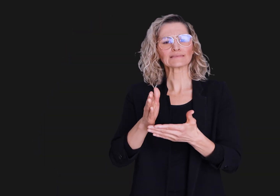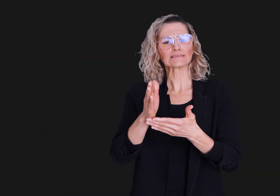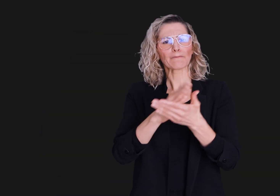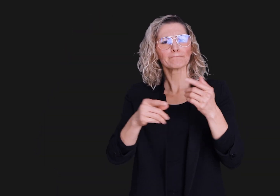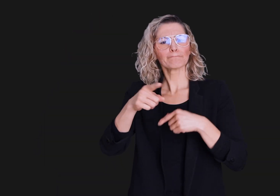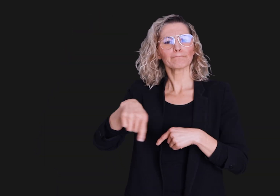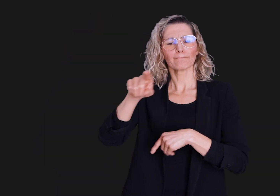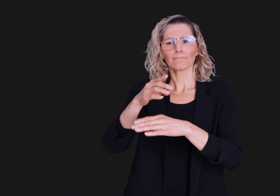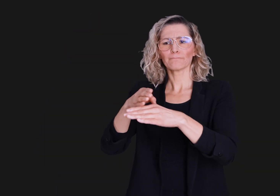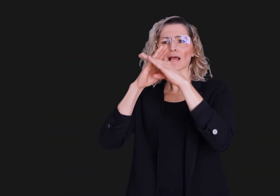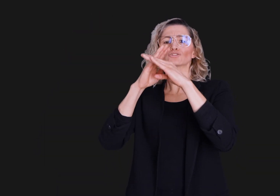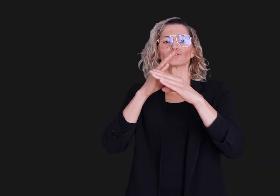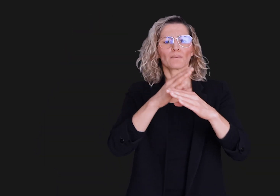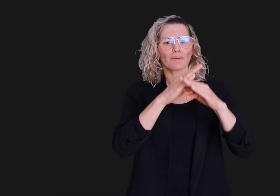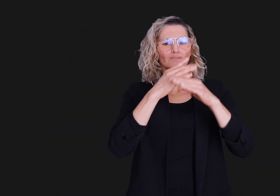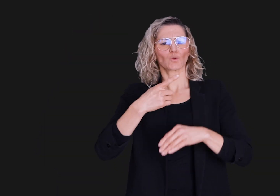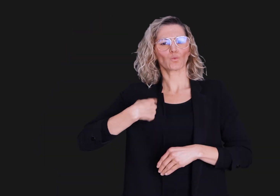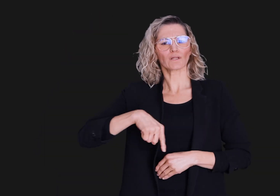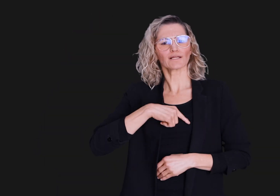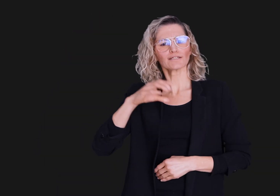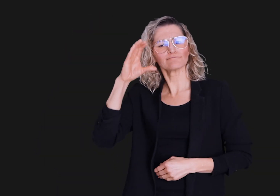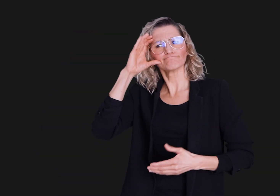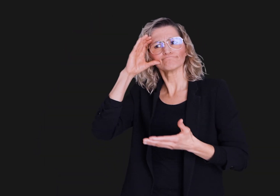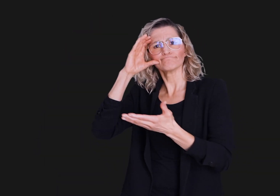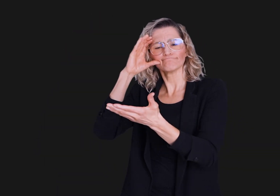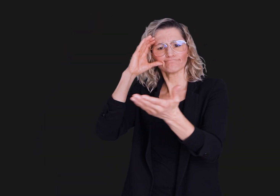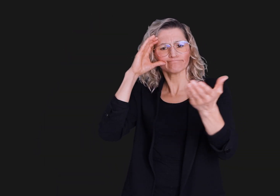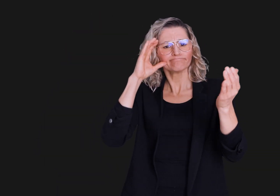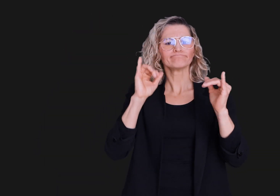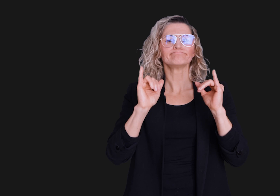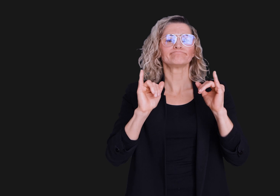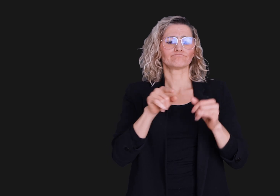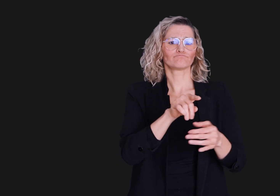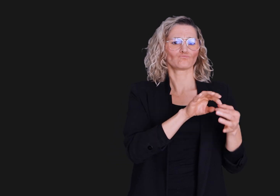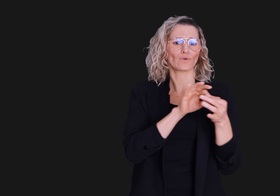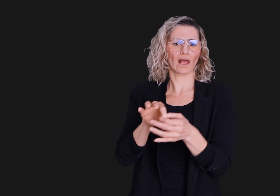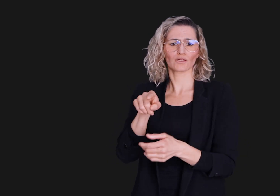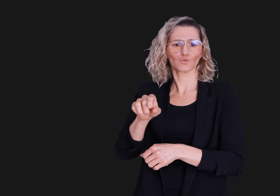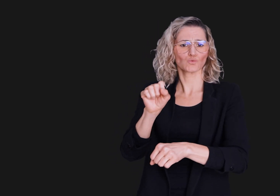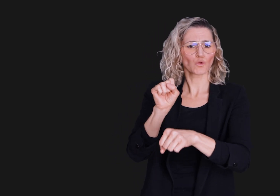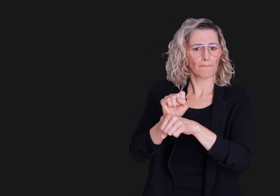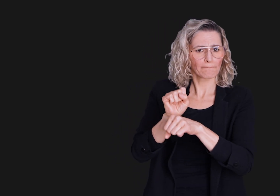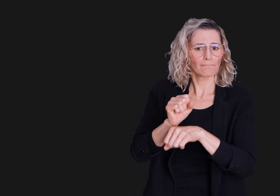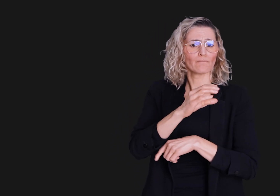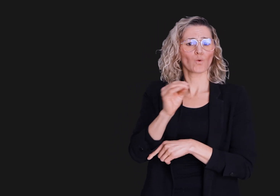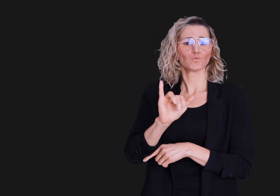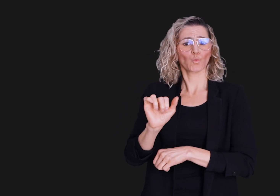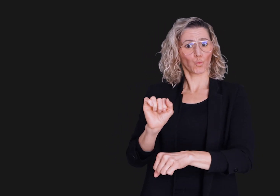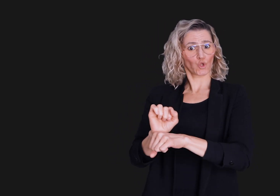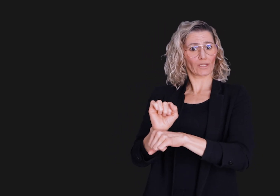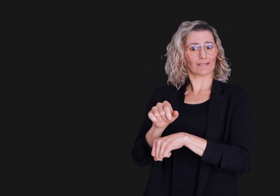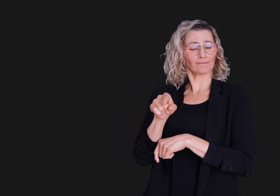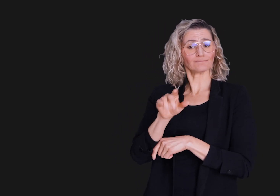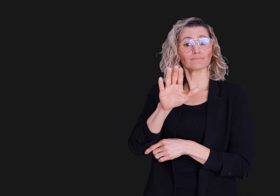Some of the barriers we heard were about jobs and working.